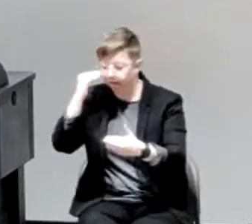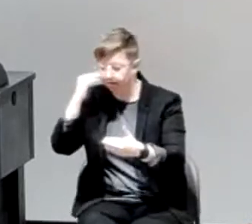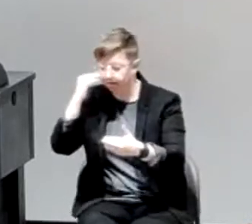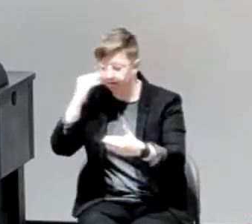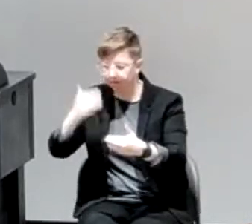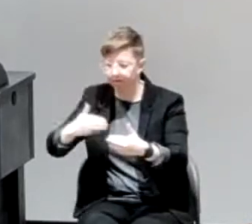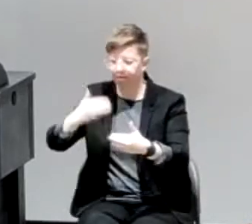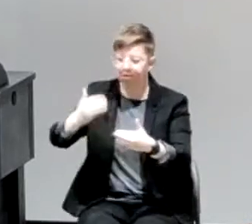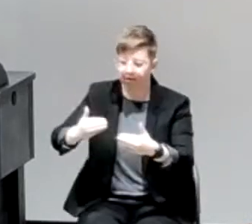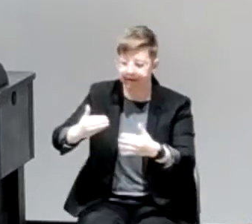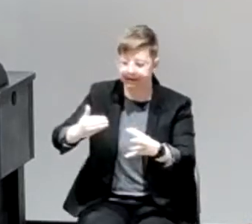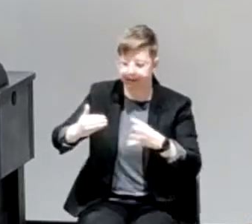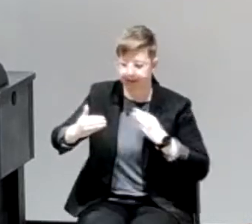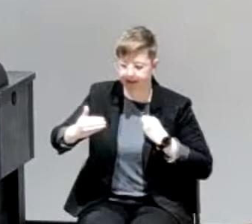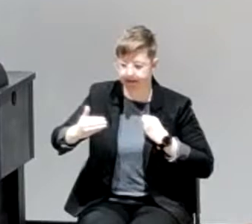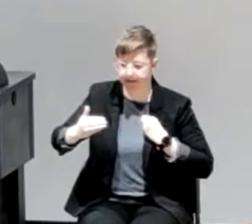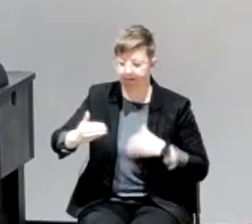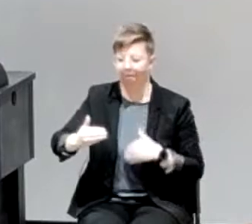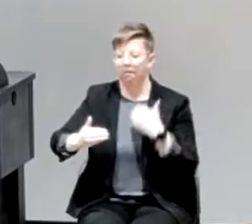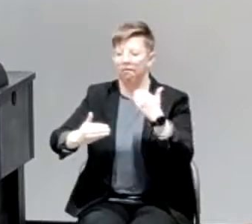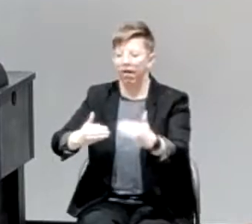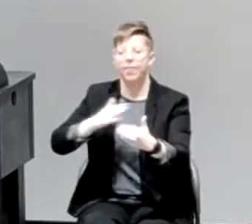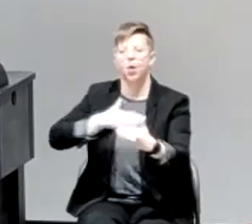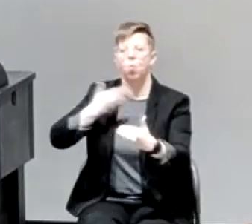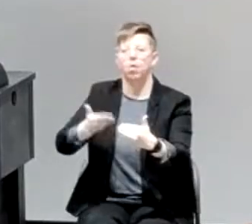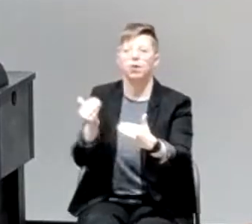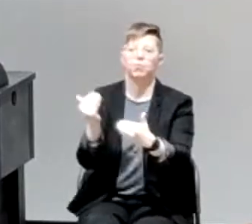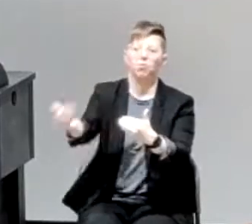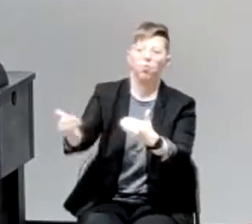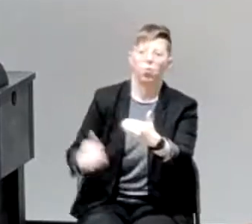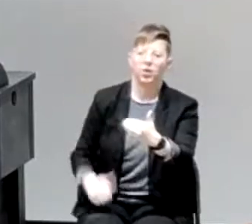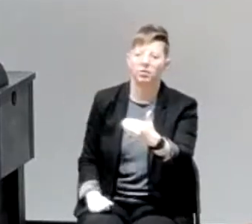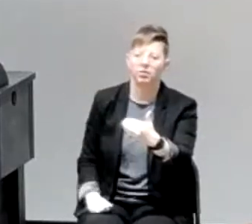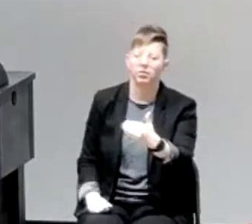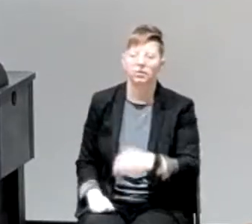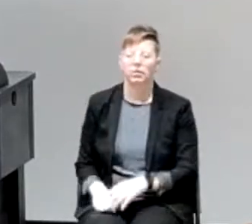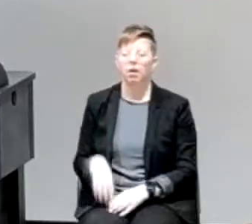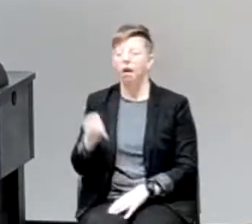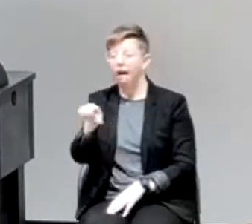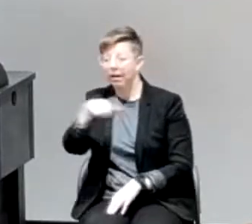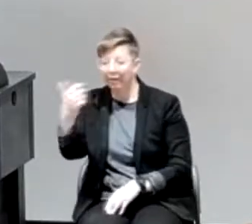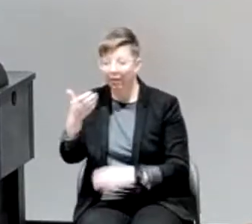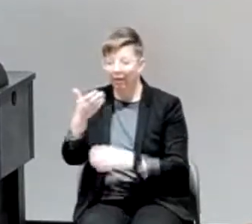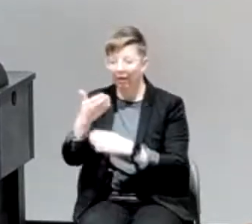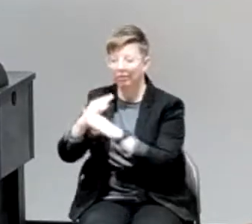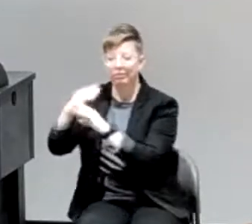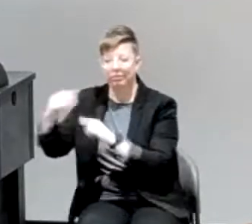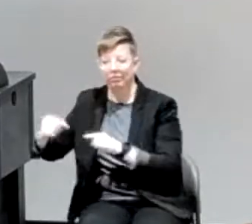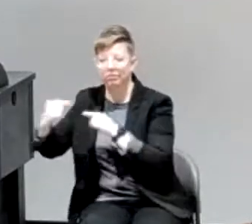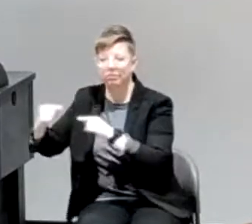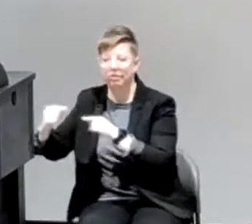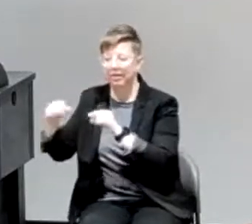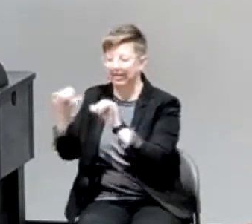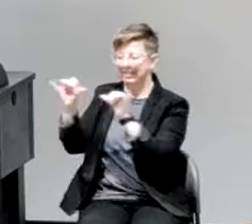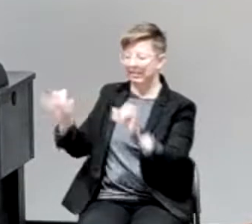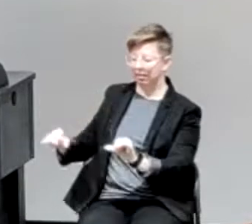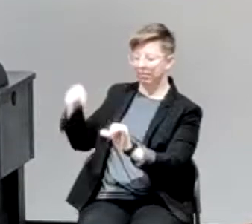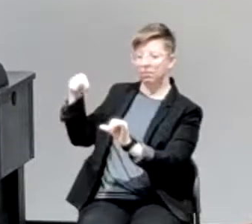That discomfort, let's share it and acknowledge it and experience it. The only way to heal is to go through the first phase of acknowledge. And acceptance and a willingness to move forward.